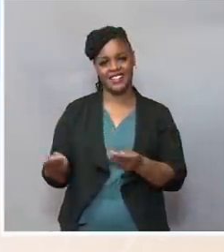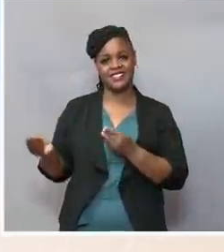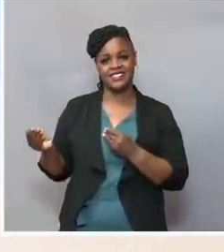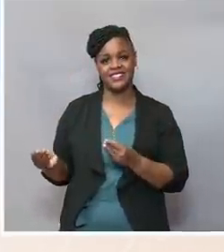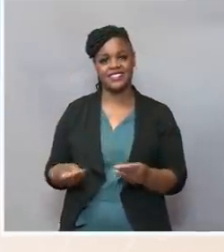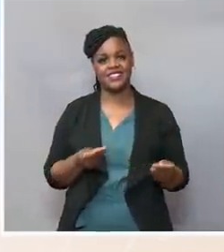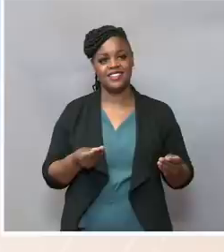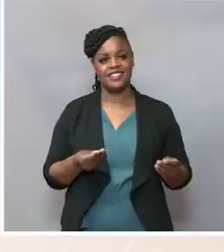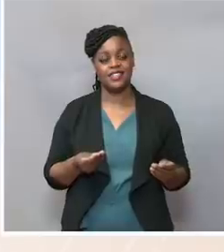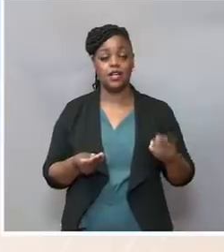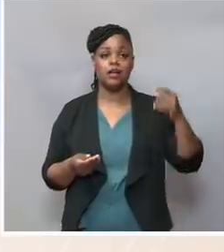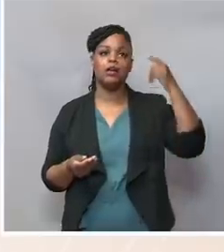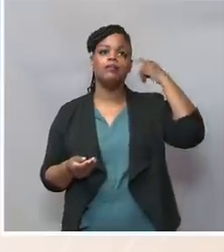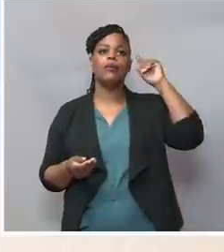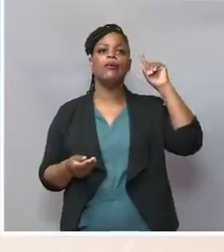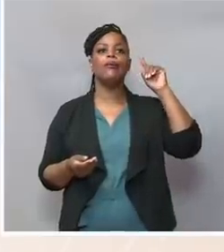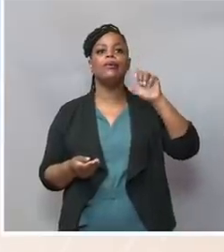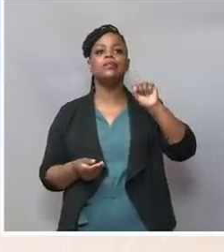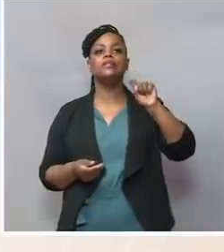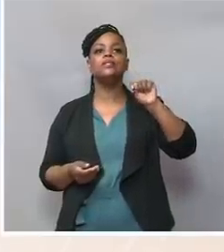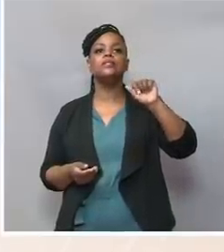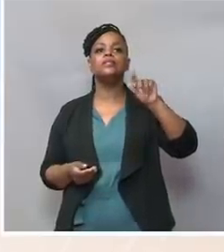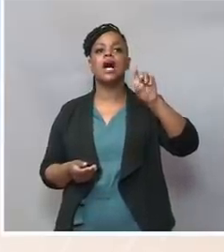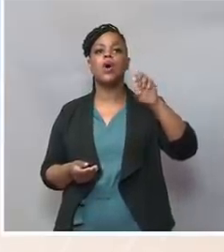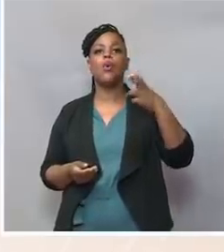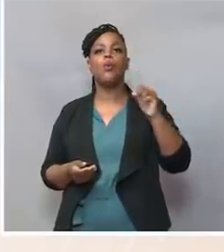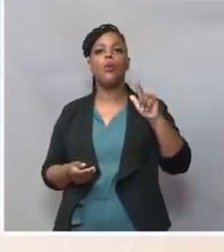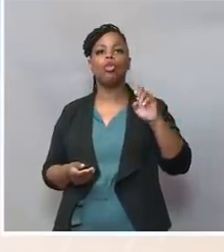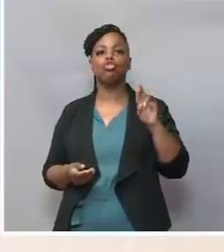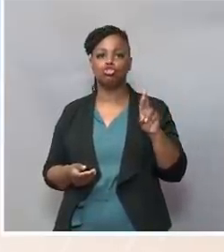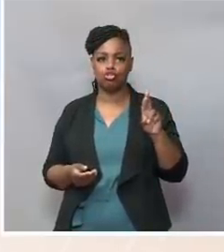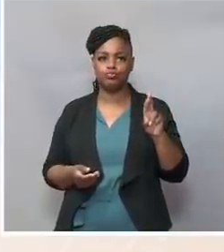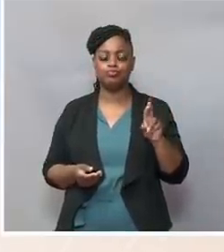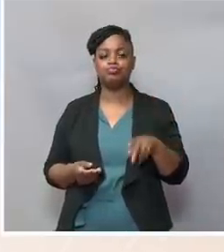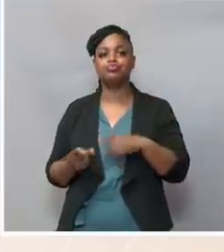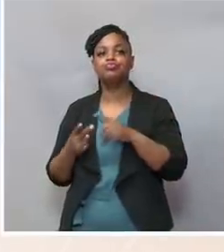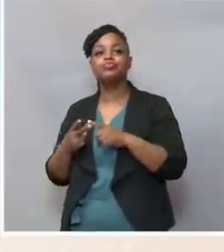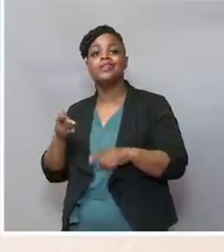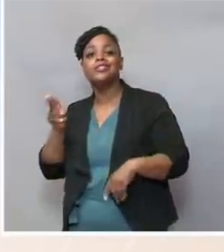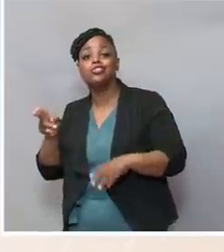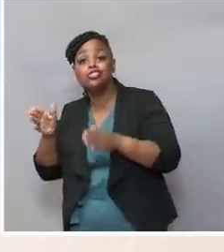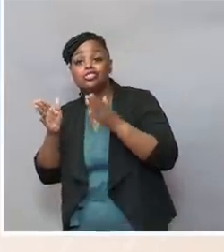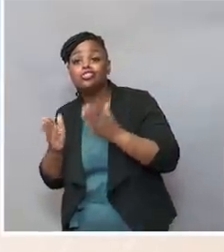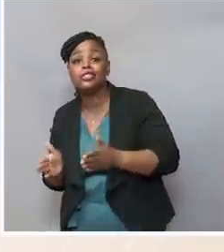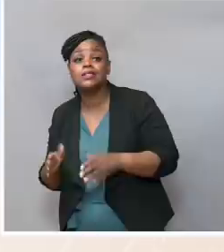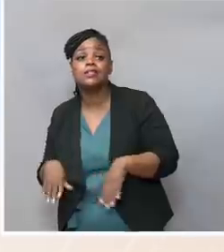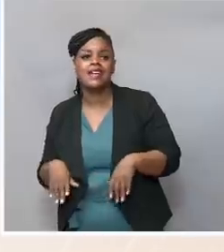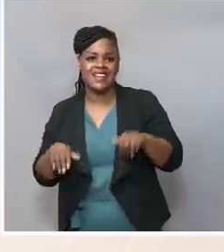and partners are empowered to identify and tell their own local and regional stories.